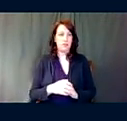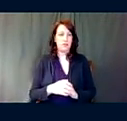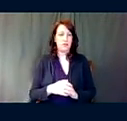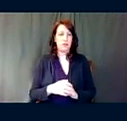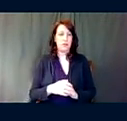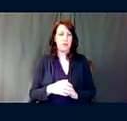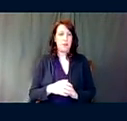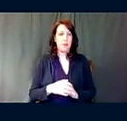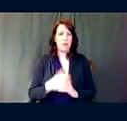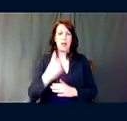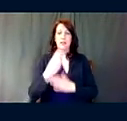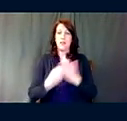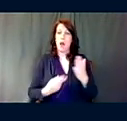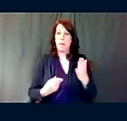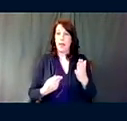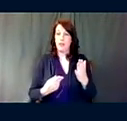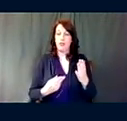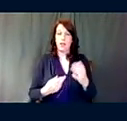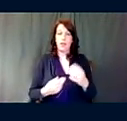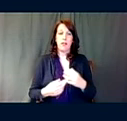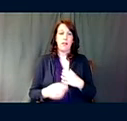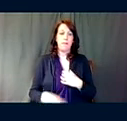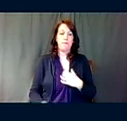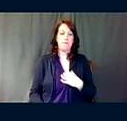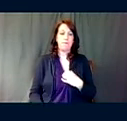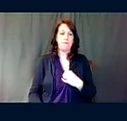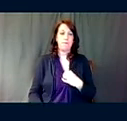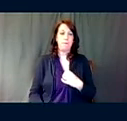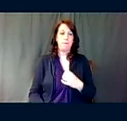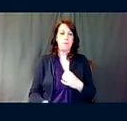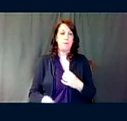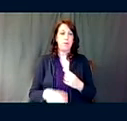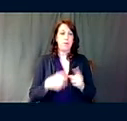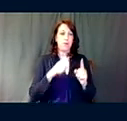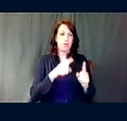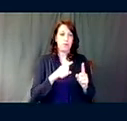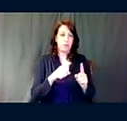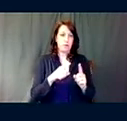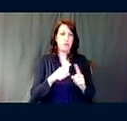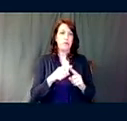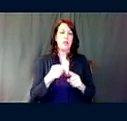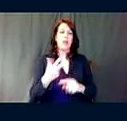THEN, NEXT SLIDE, IS THE